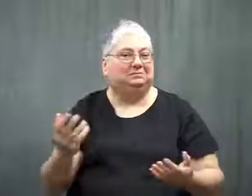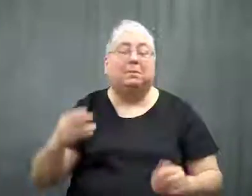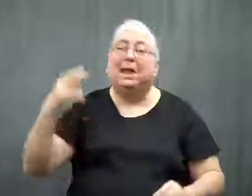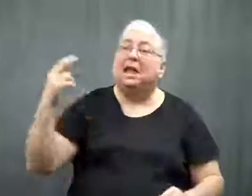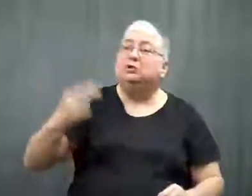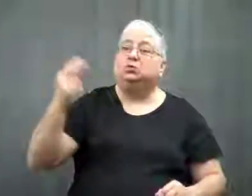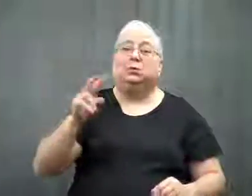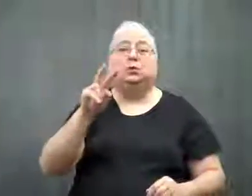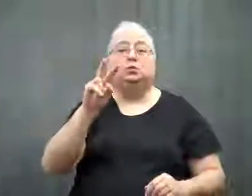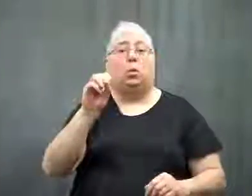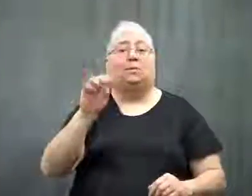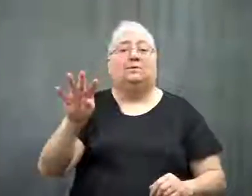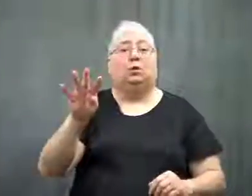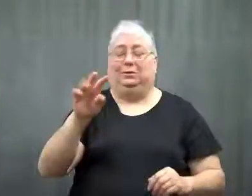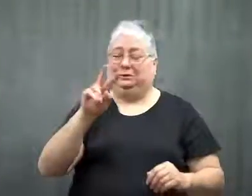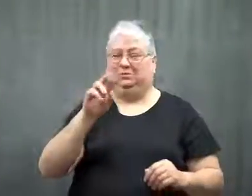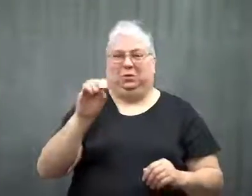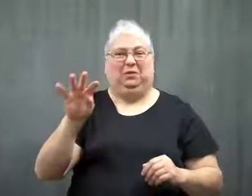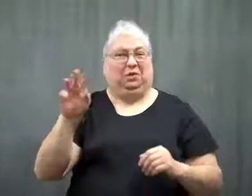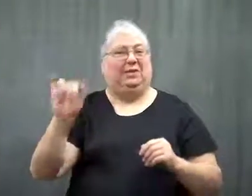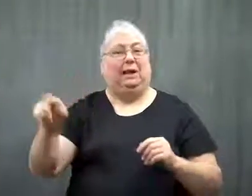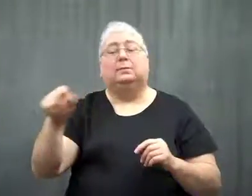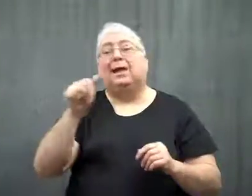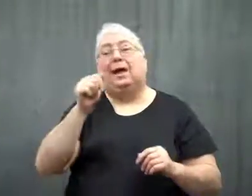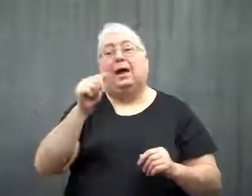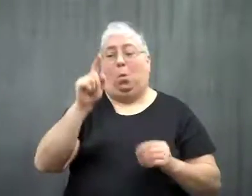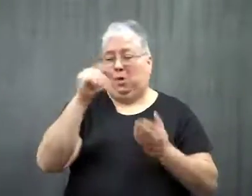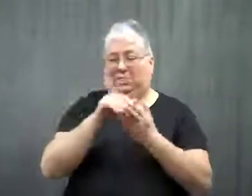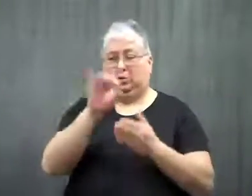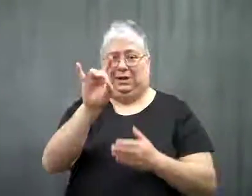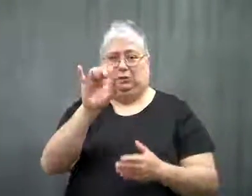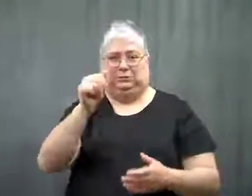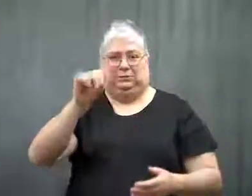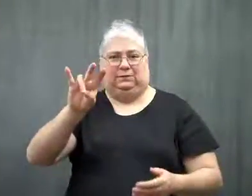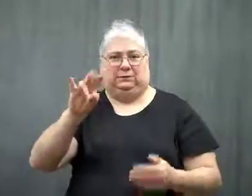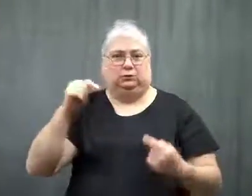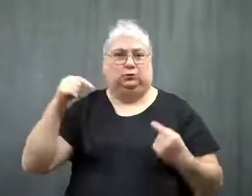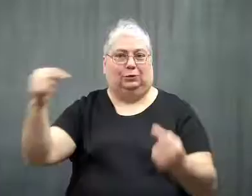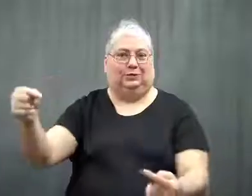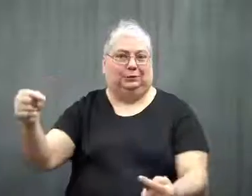2004 holds the record with 1817 tornadoes.